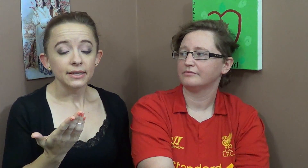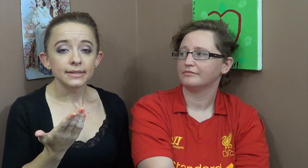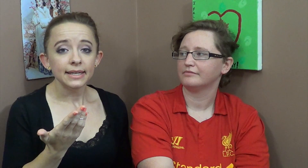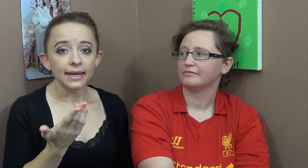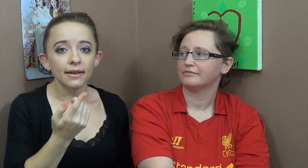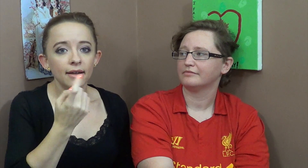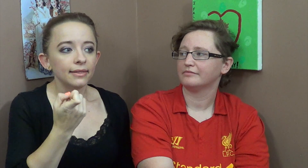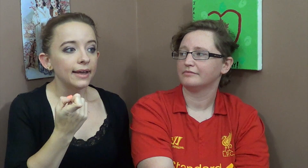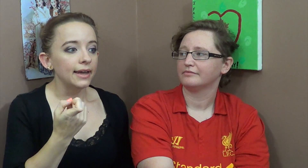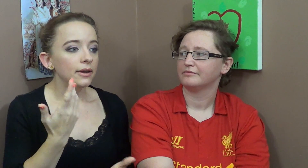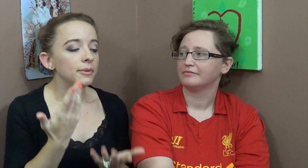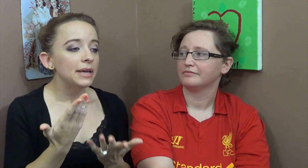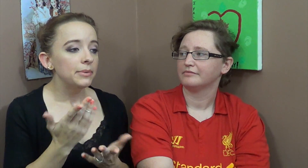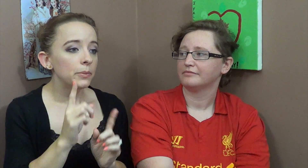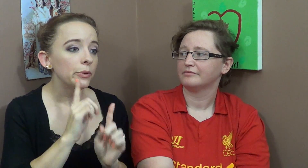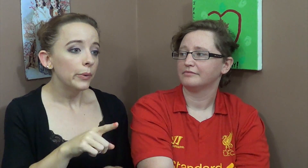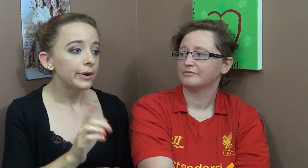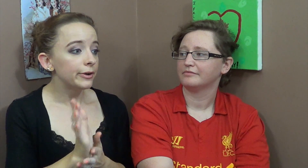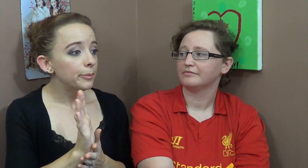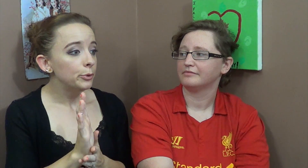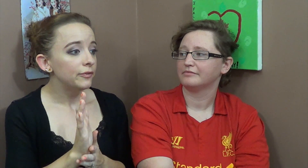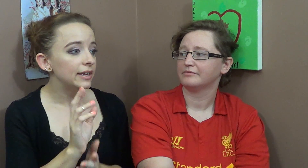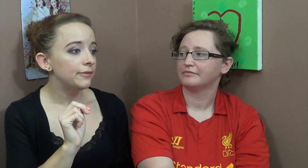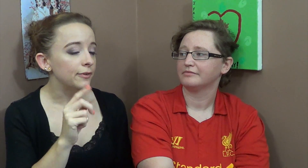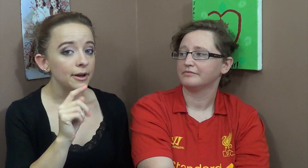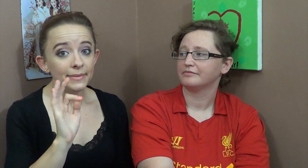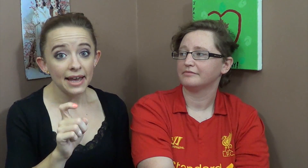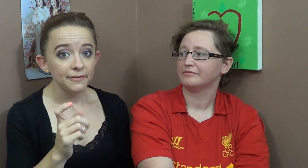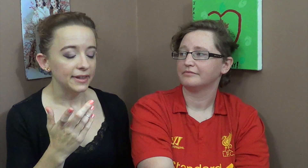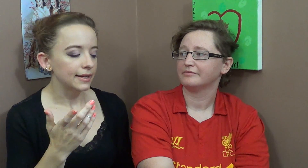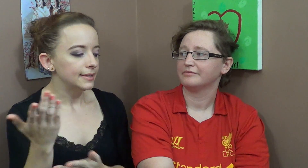that we can see. Like maybe we'll order a movie from Netflix